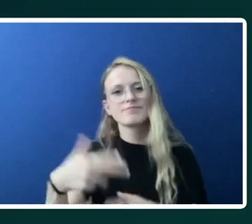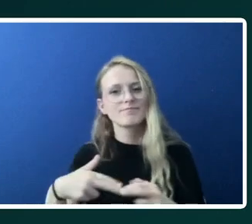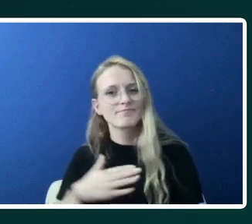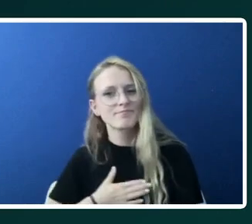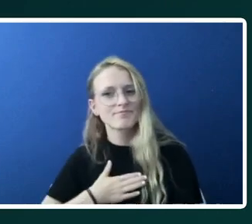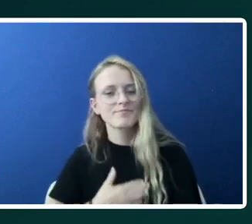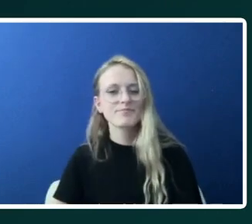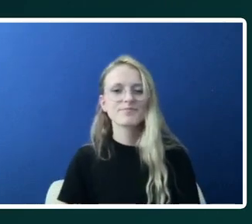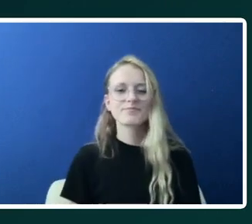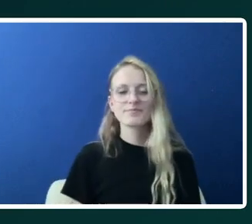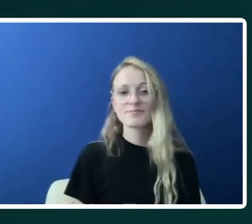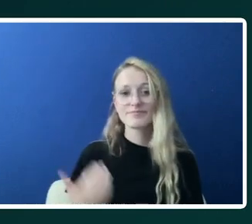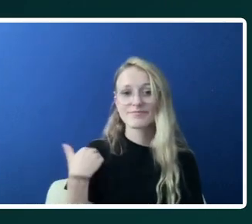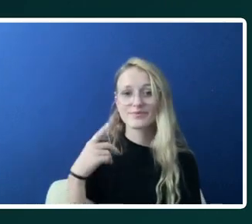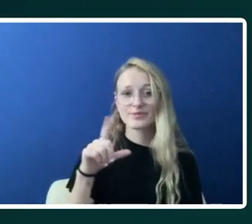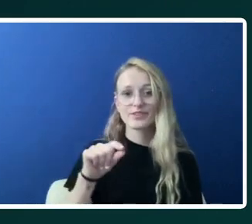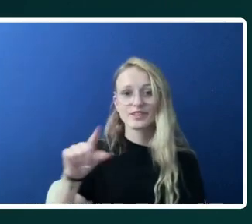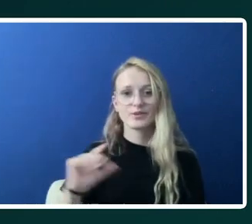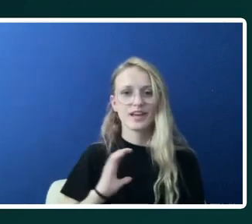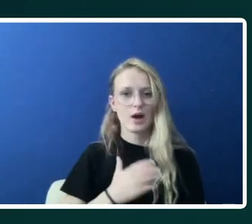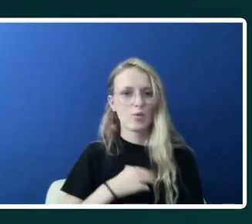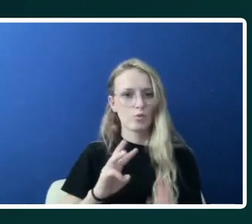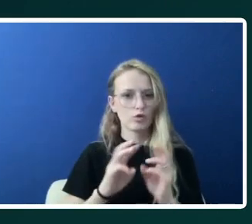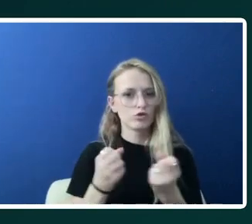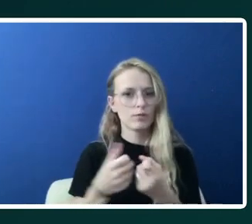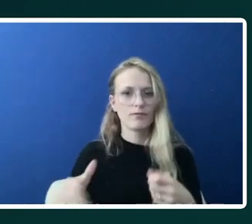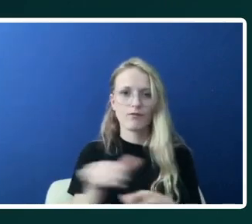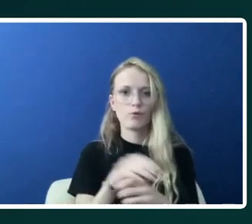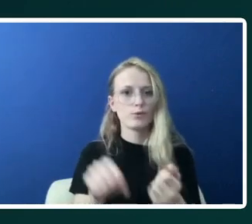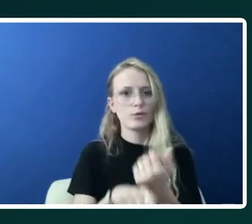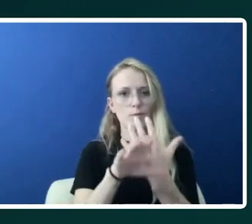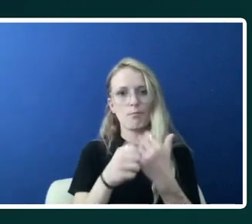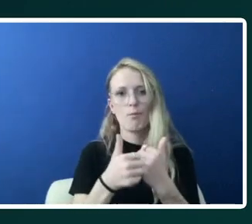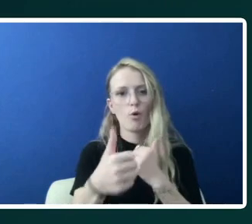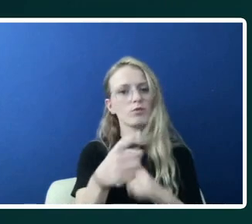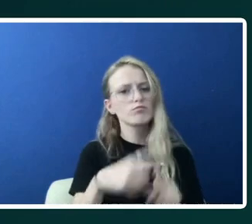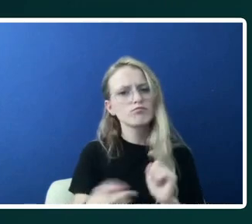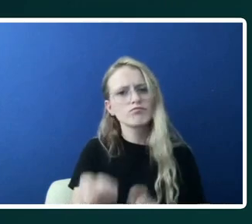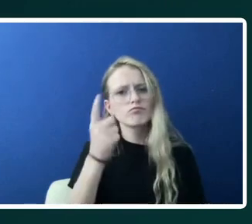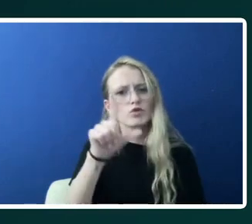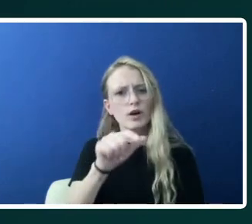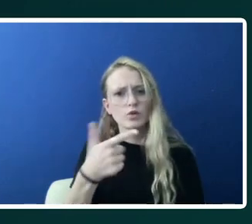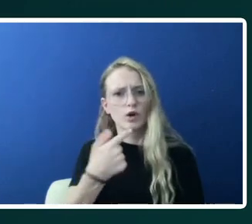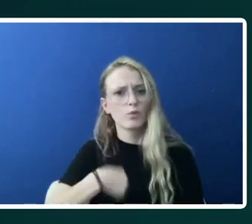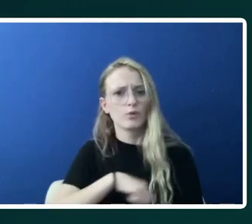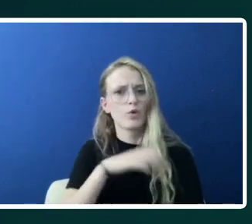In 2020, our workshop was fully virtual. But in 2021, we held our first hybrid workshop. We met